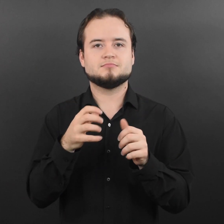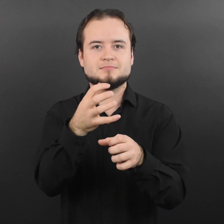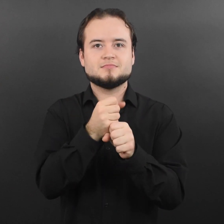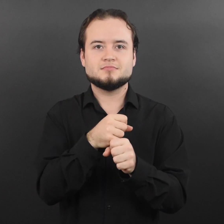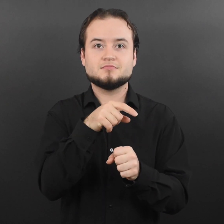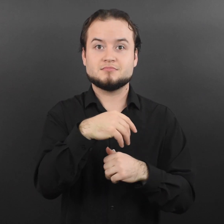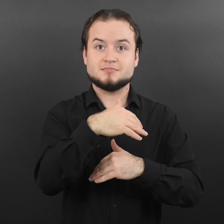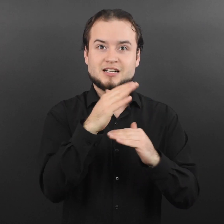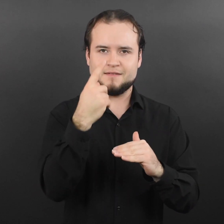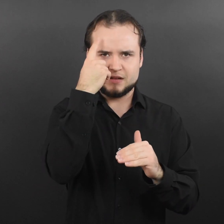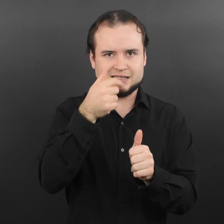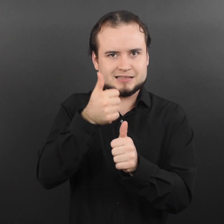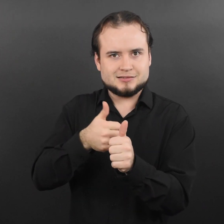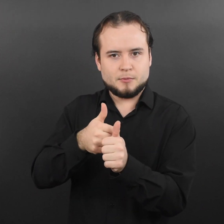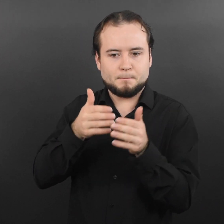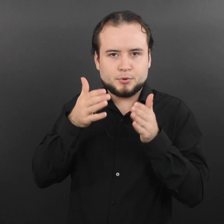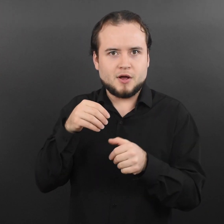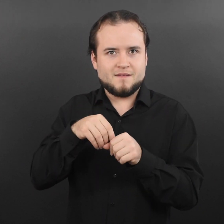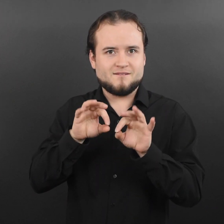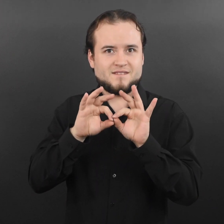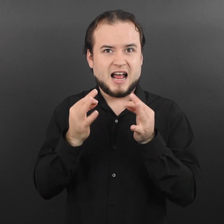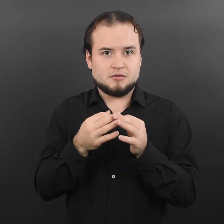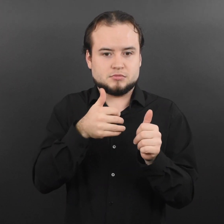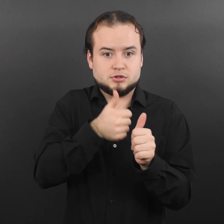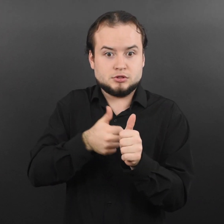When should I use the QuickVue rapid antigen test?